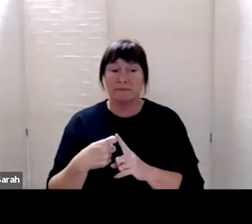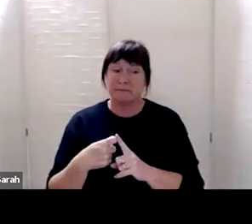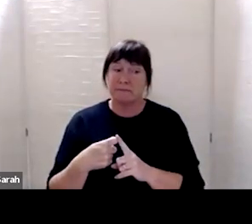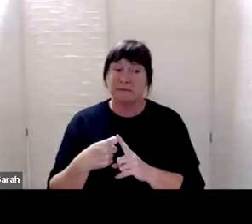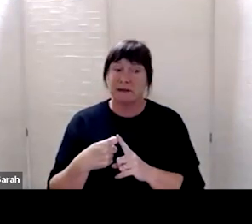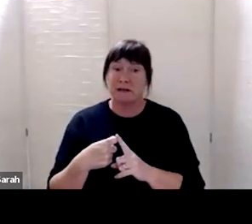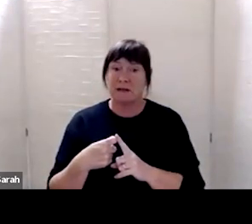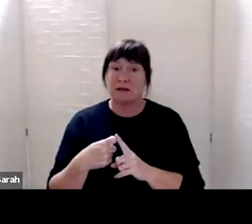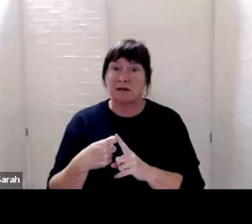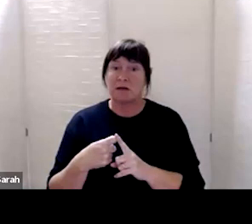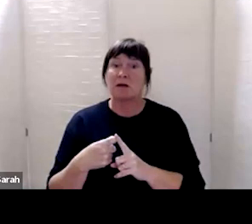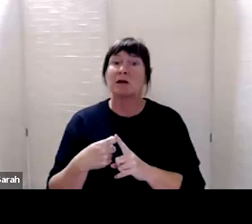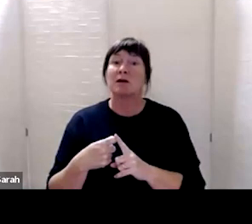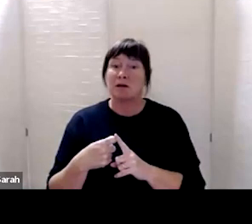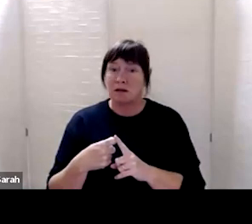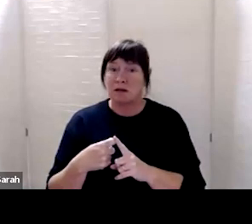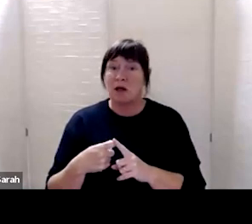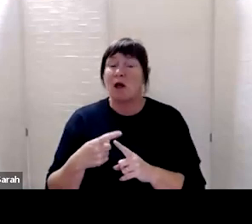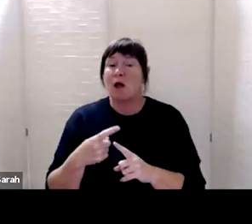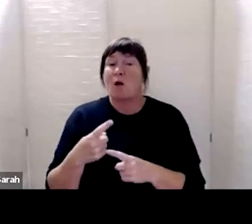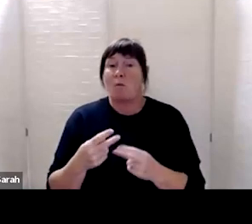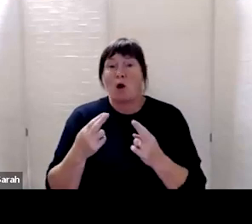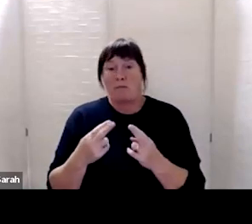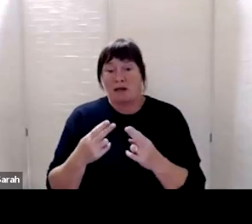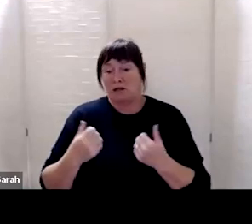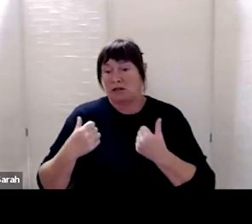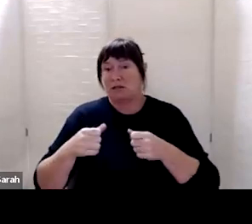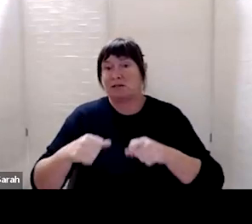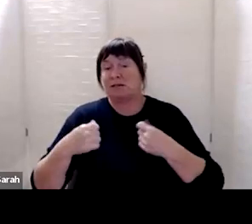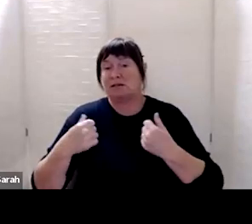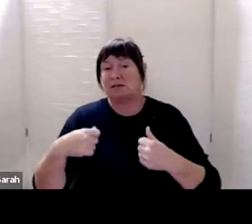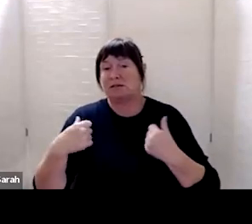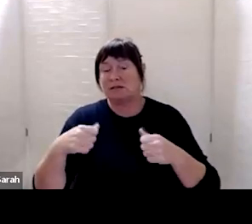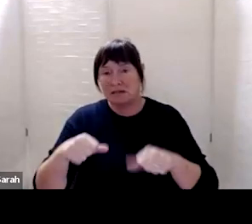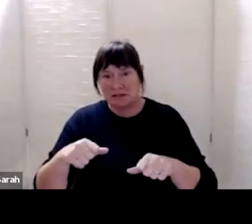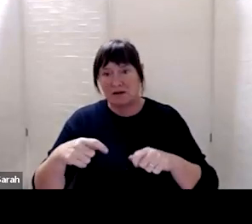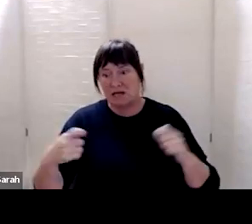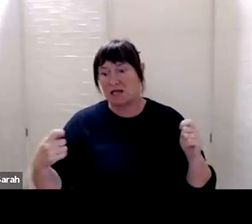further into successfully transforming the system we are responsible for, before